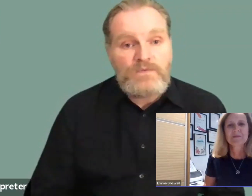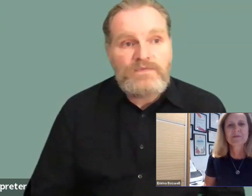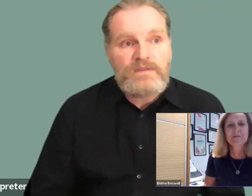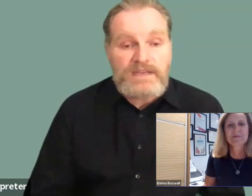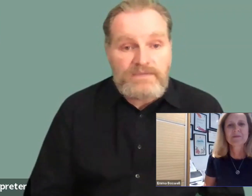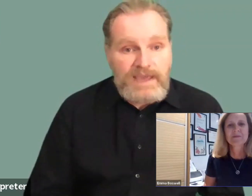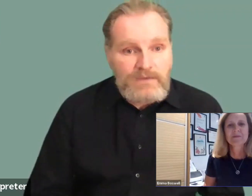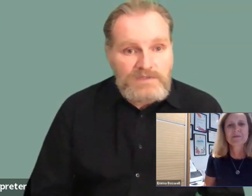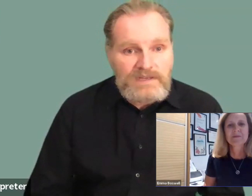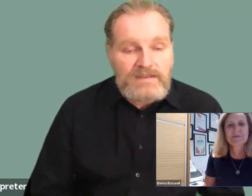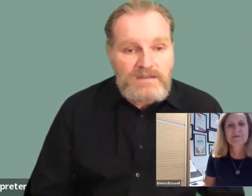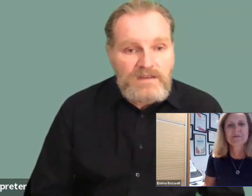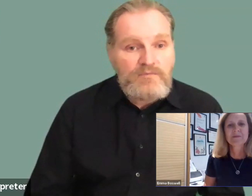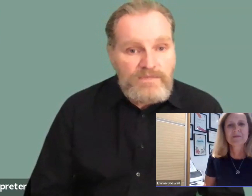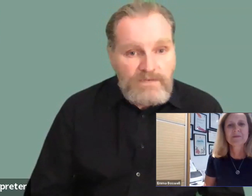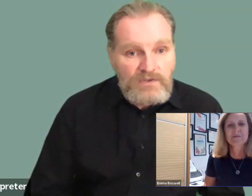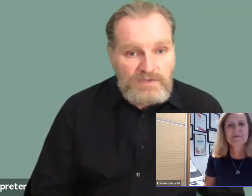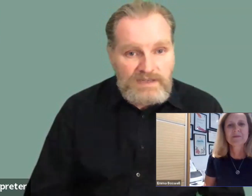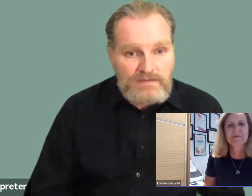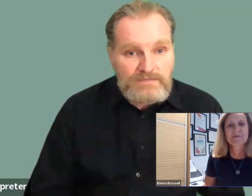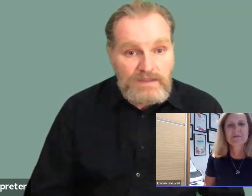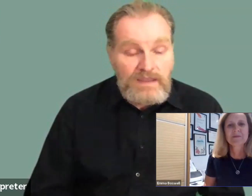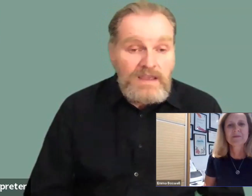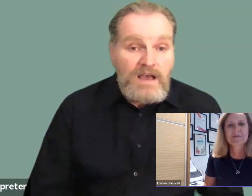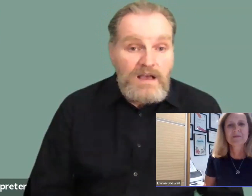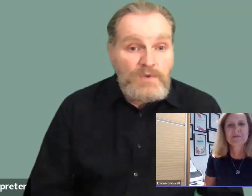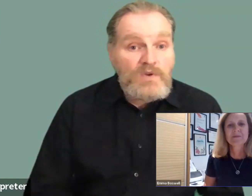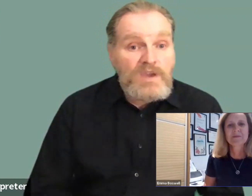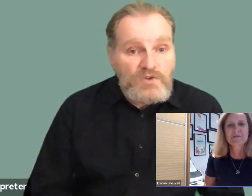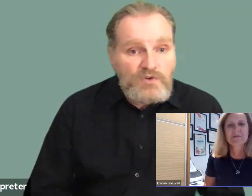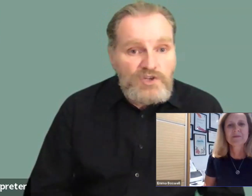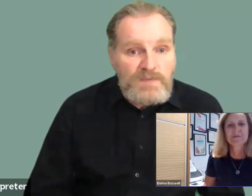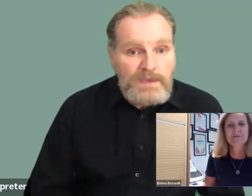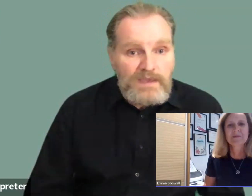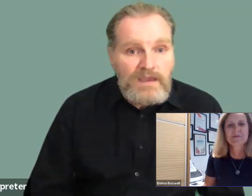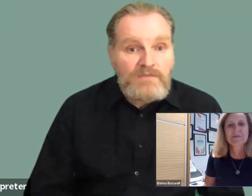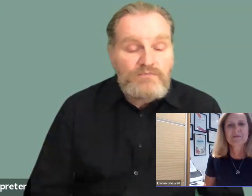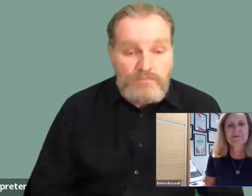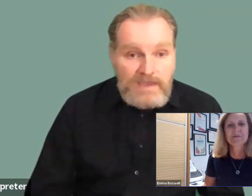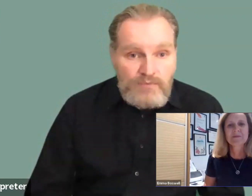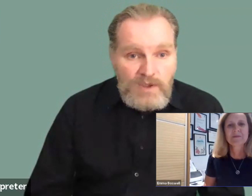you feel the need for counselling and certainly refer yourself. You can go to your GP and make a